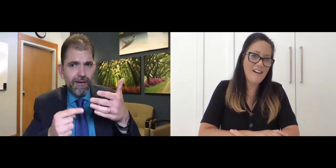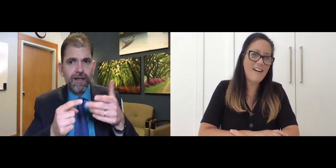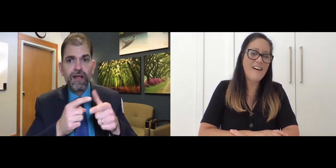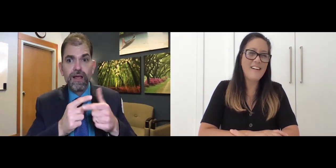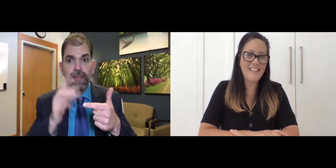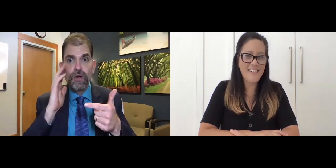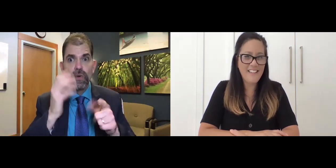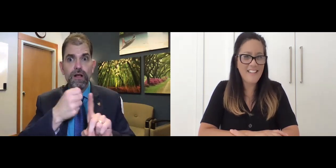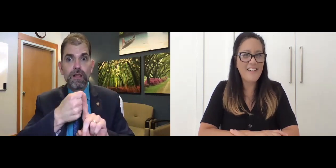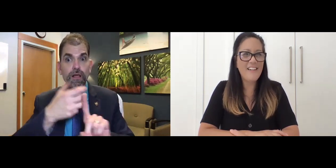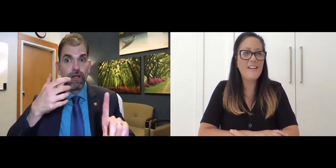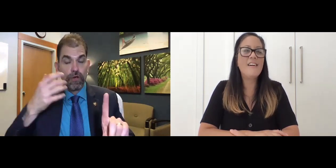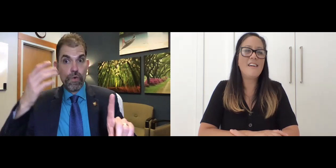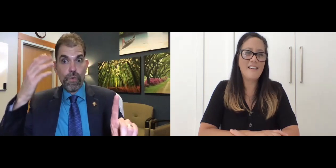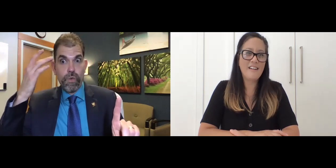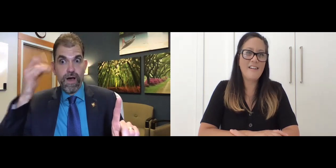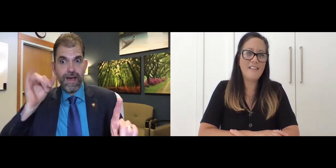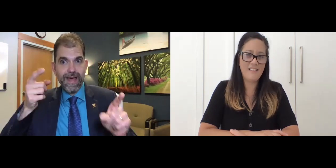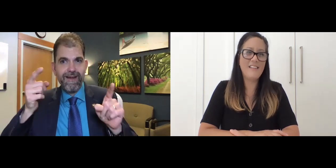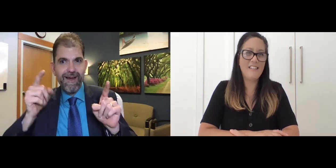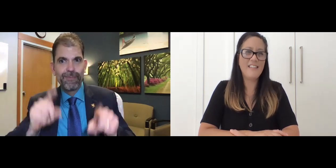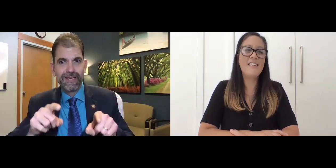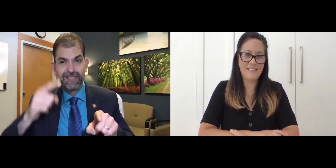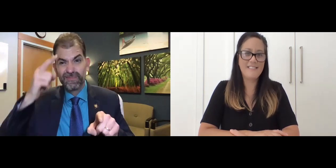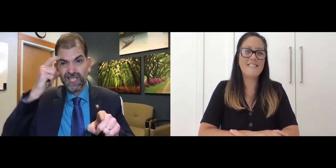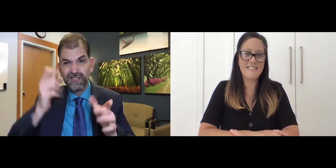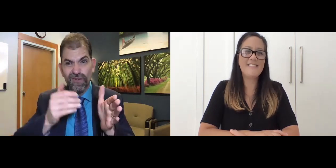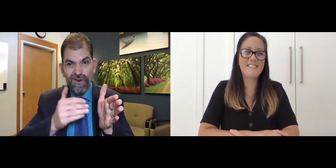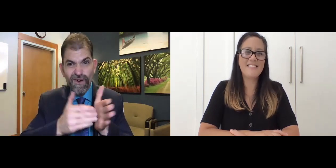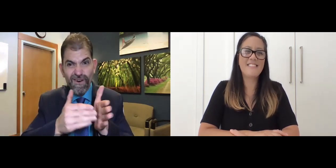level and the reasons why they would or would not be comfortable